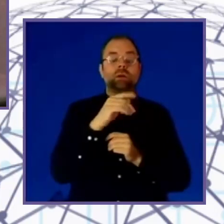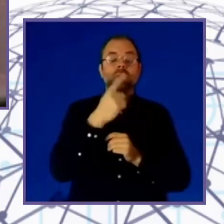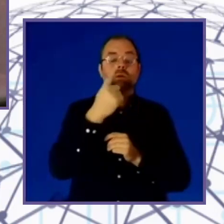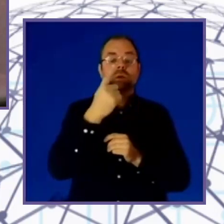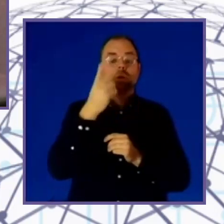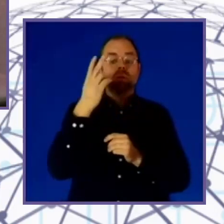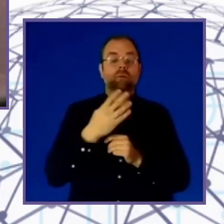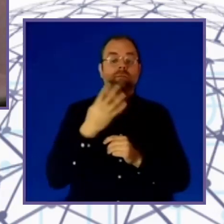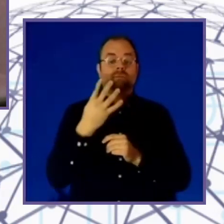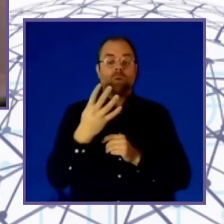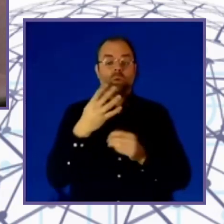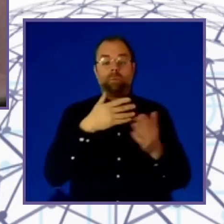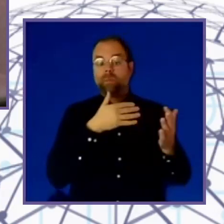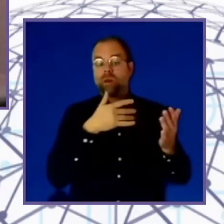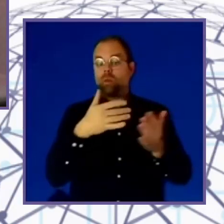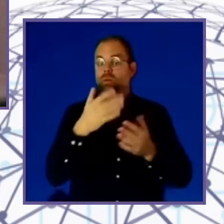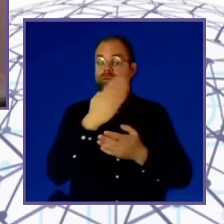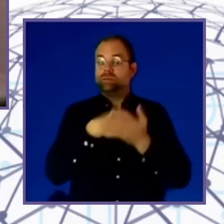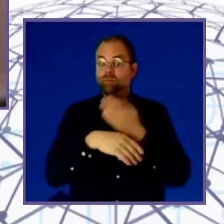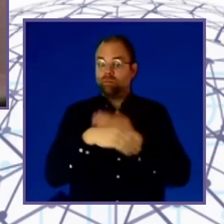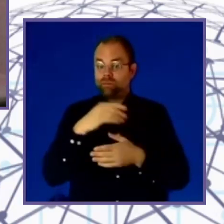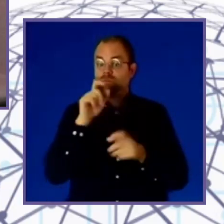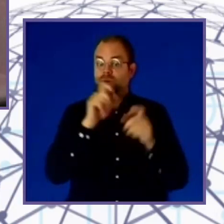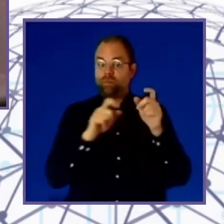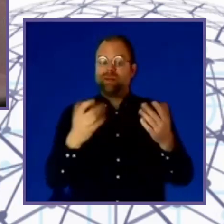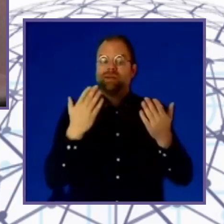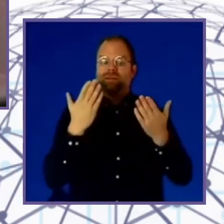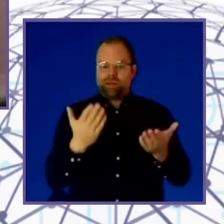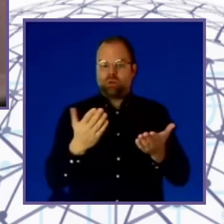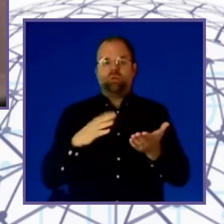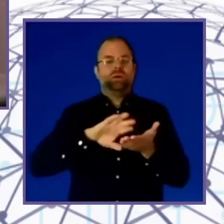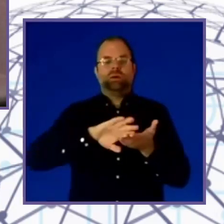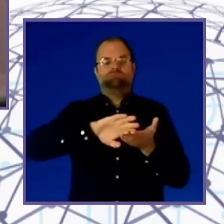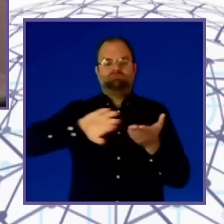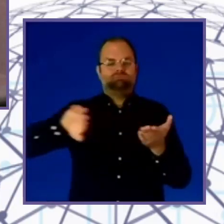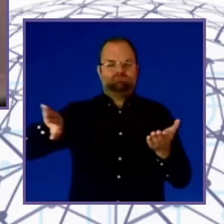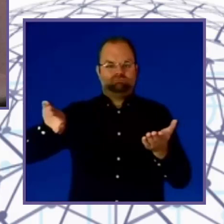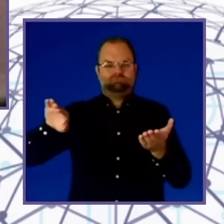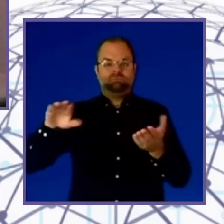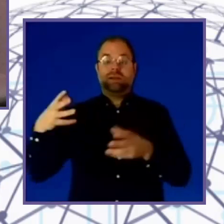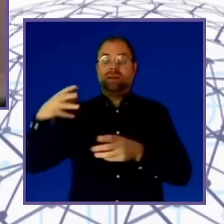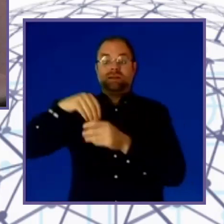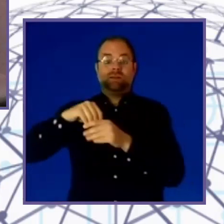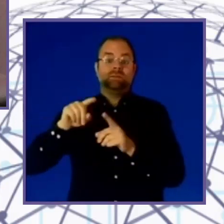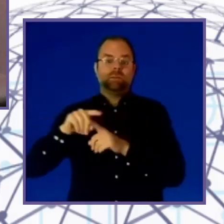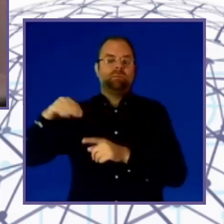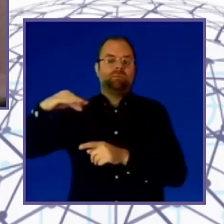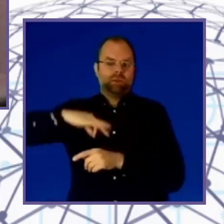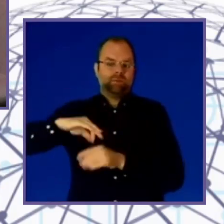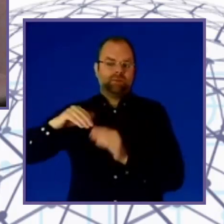changes. However, they still do not exempt blue badge holders, of which there are approximately